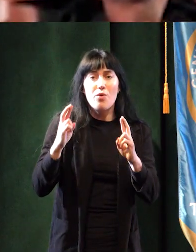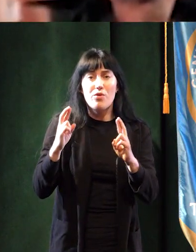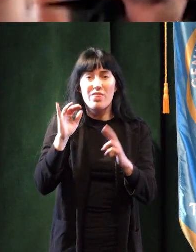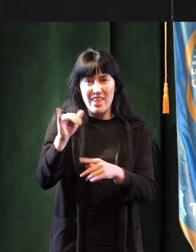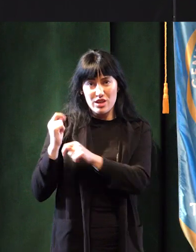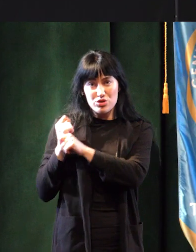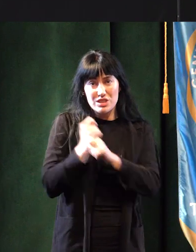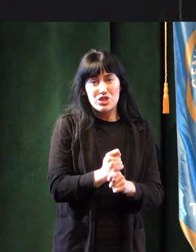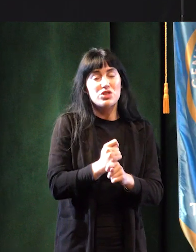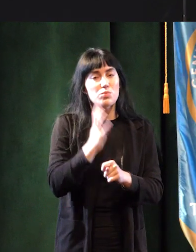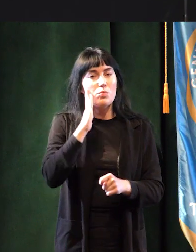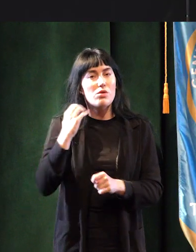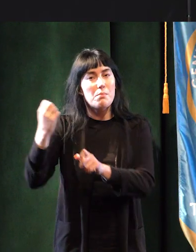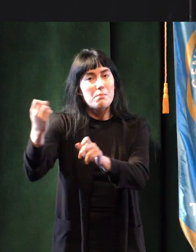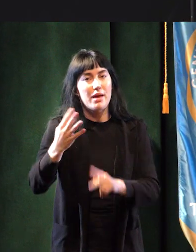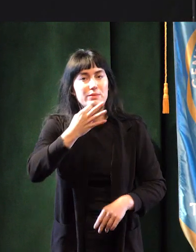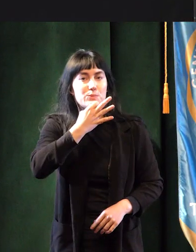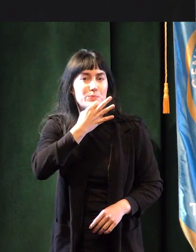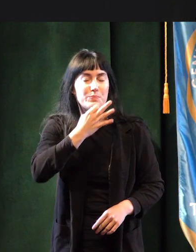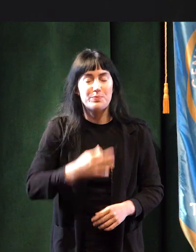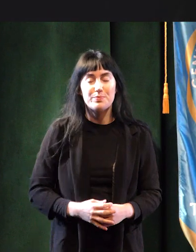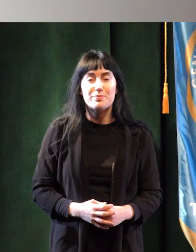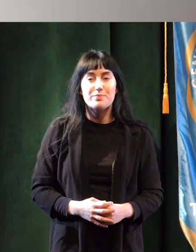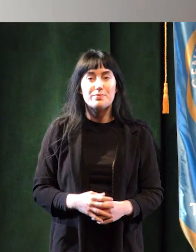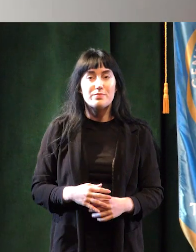tradition can resume in the not-too-distant future but this is a